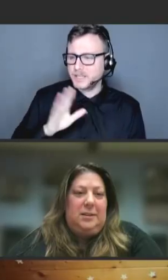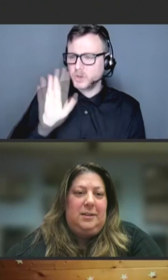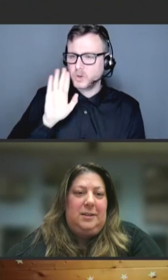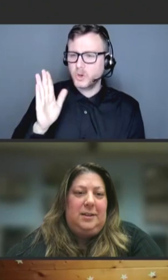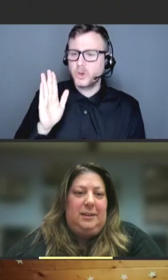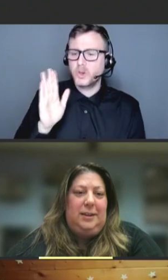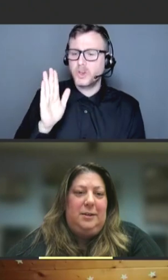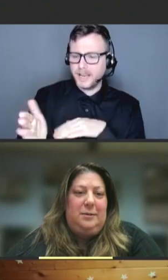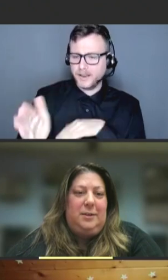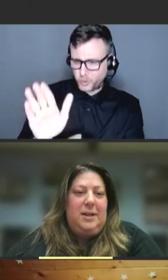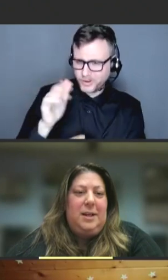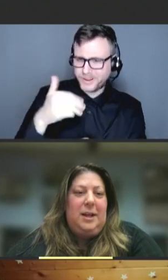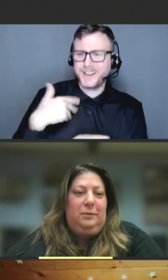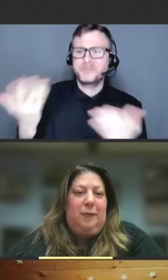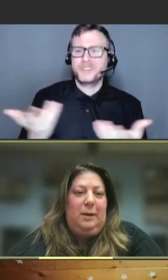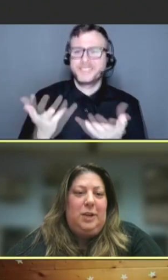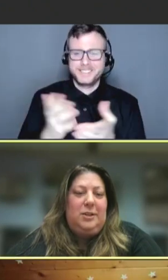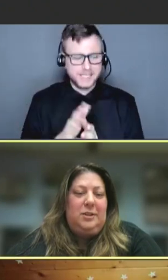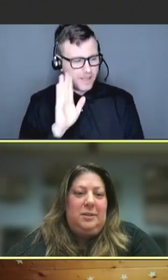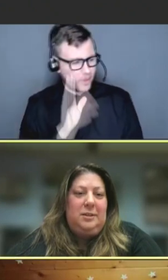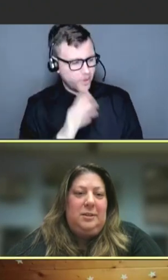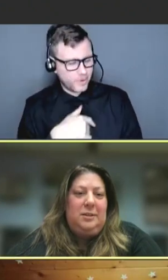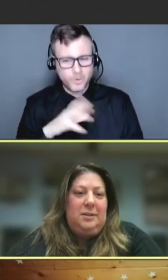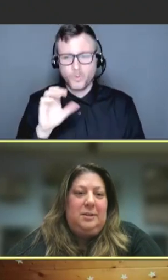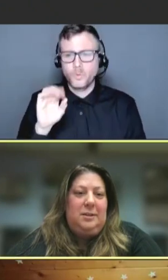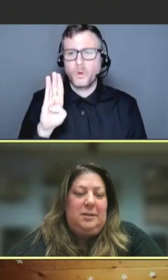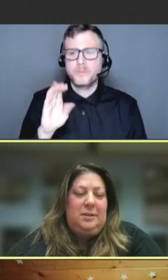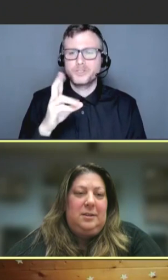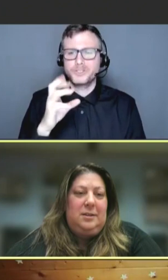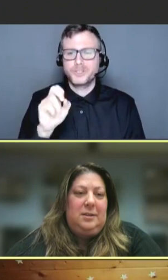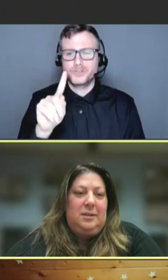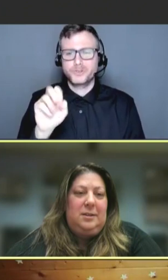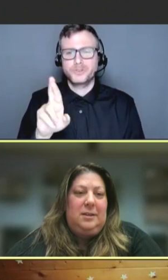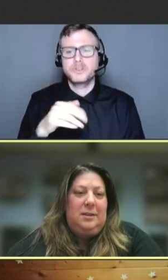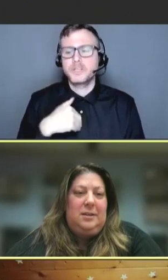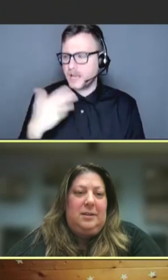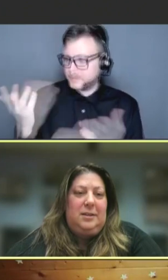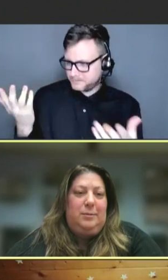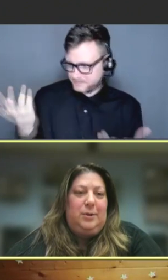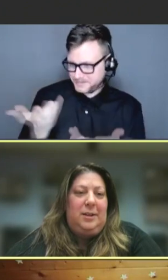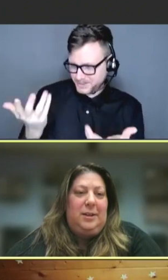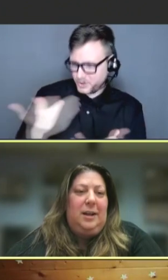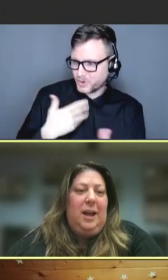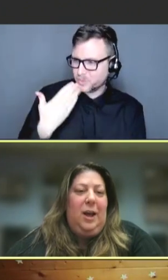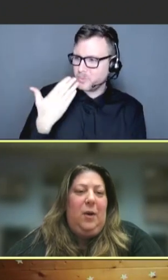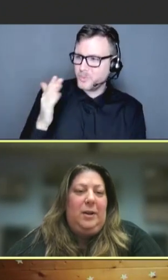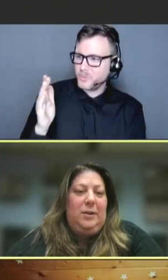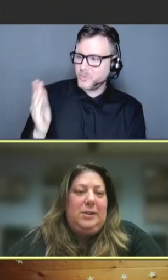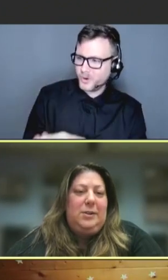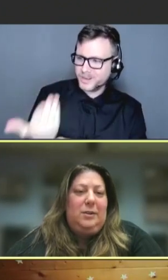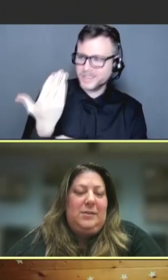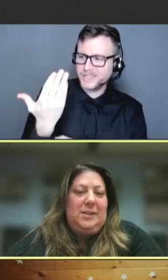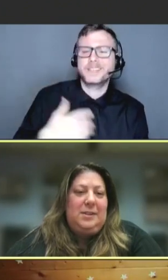Ann Aikin: Hello. Rob Schechter? Rob Schechter: Present. Good morning. Ann Aikin: Good morning. Winona Stoltzfus?